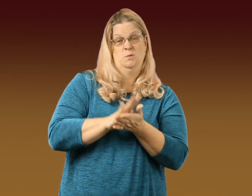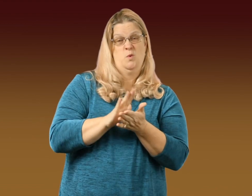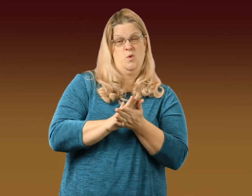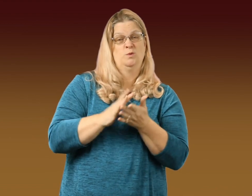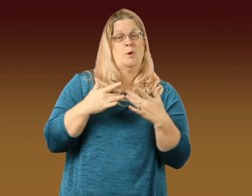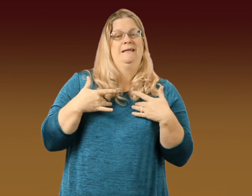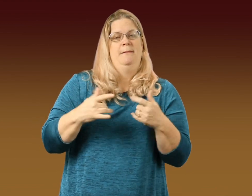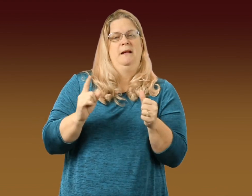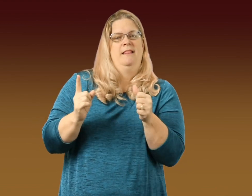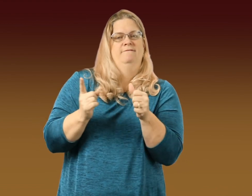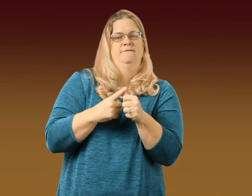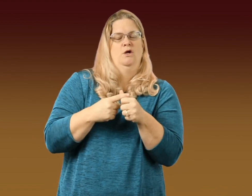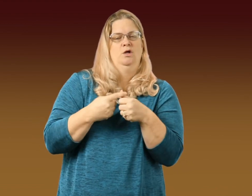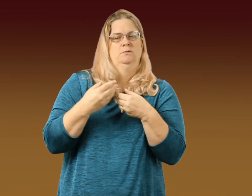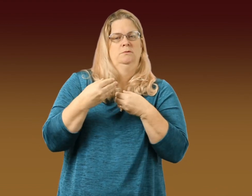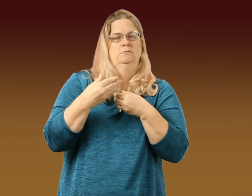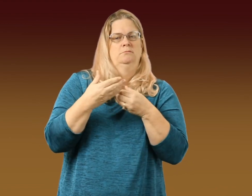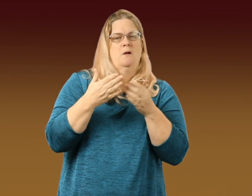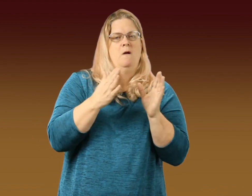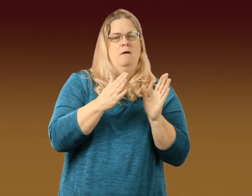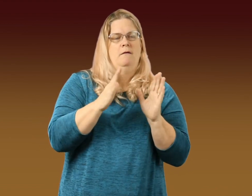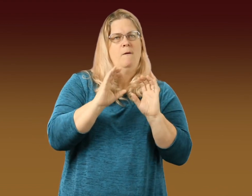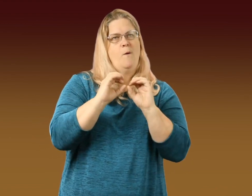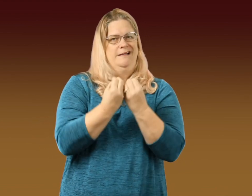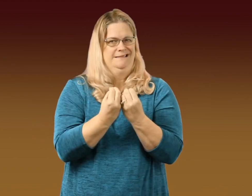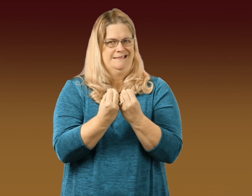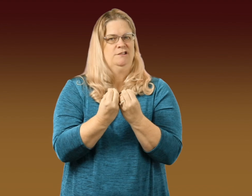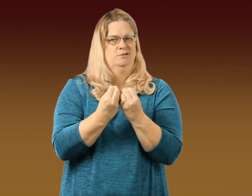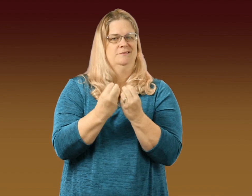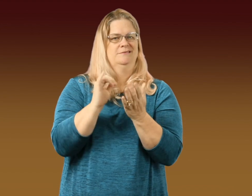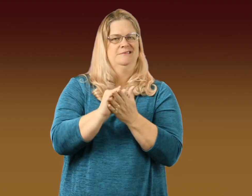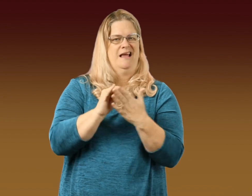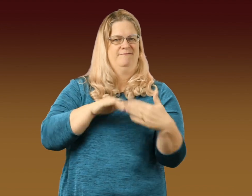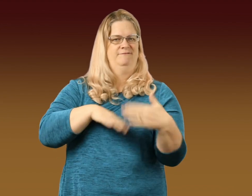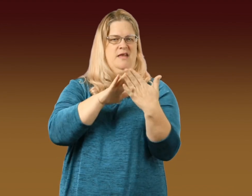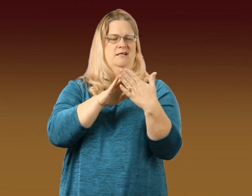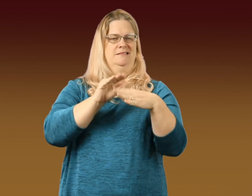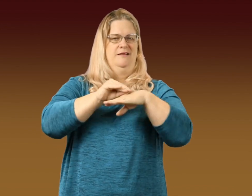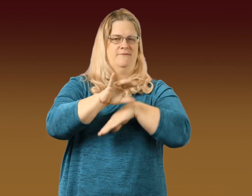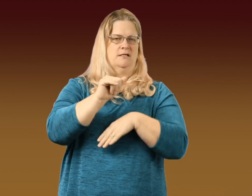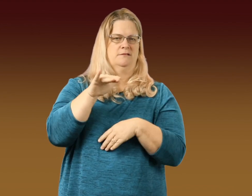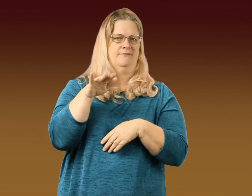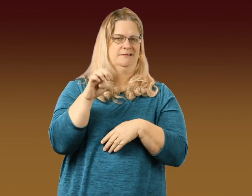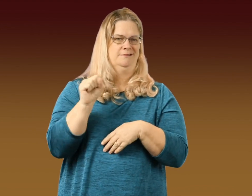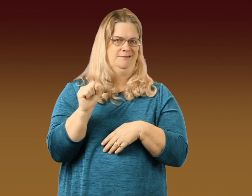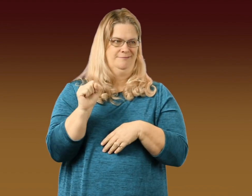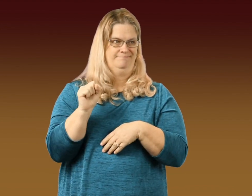Usually, schools are the first organizations that face the effects of adverse childhood experiences.